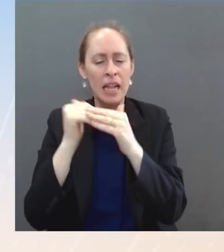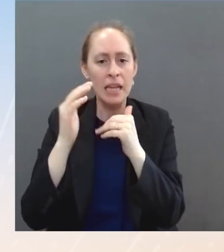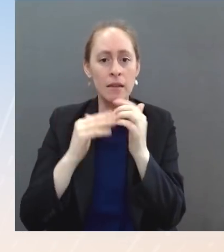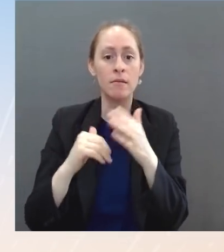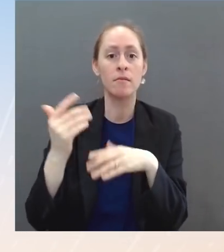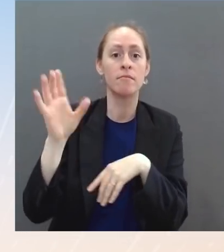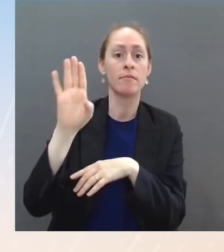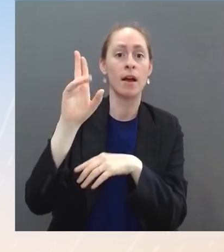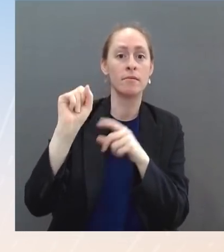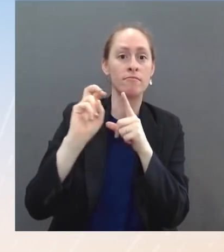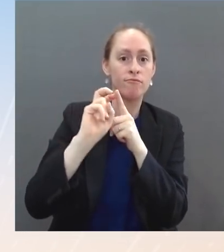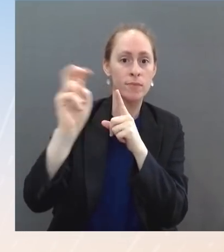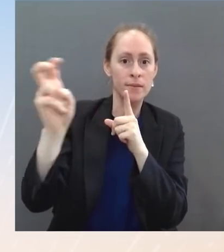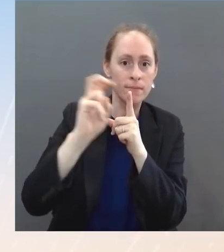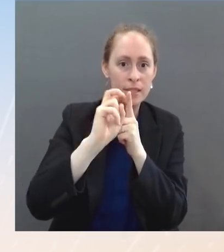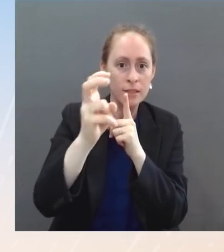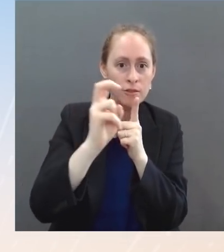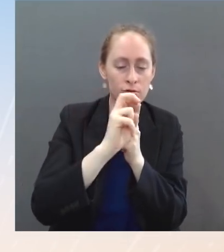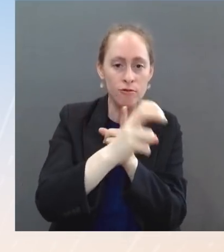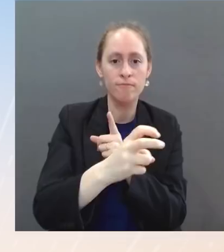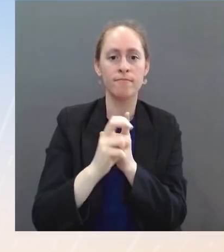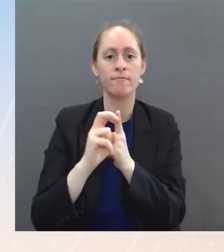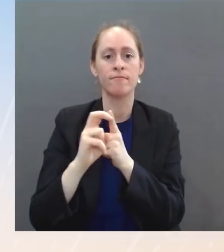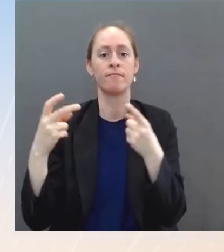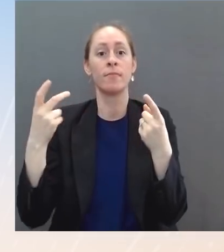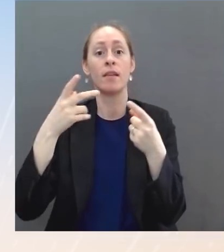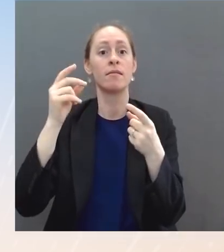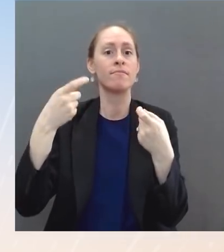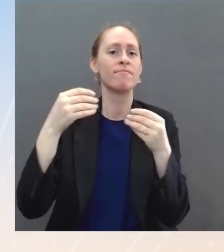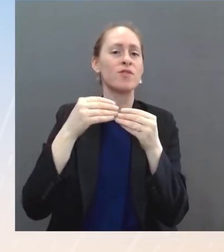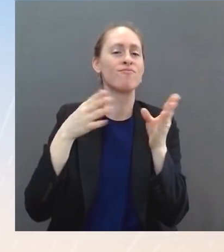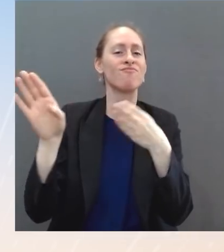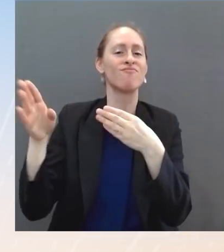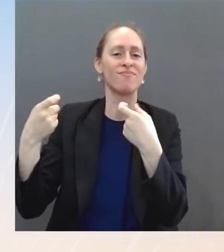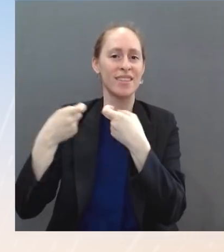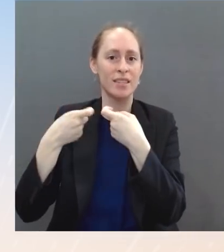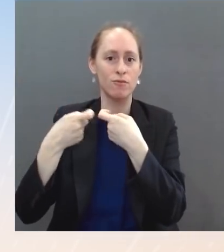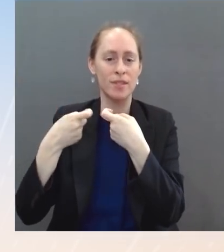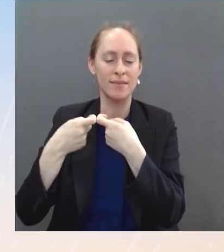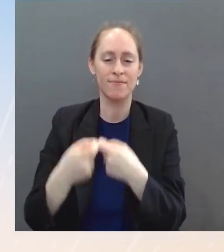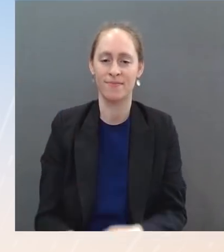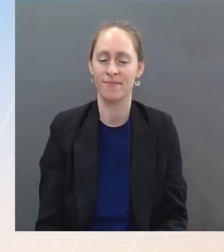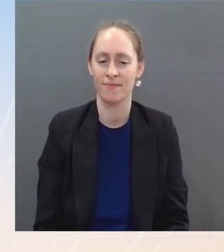I also wanted to note, in light of the President's event on trucking, a couple of details or facts for all of you.